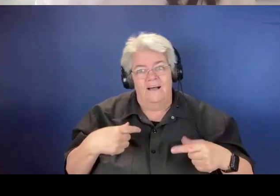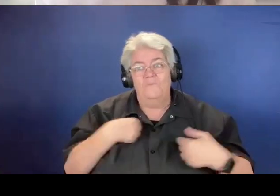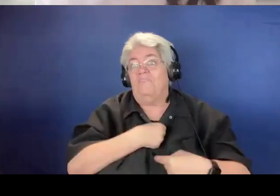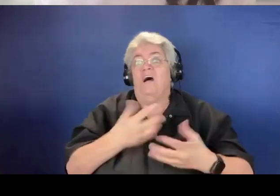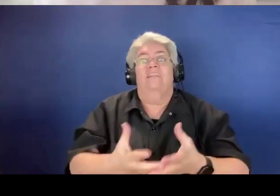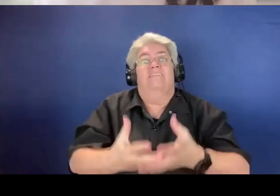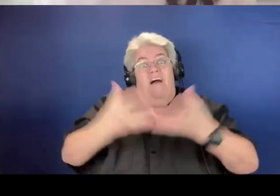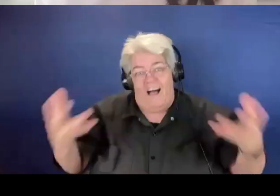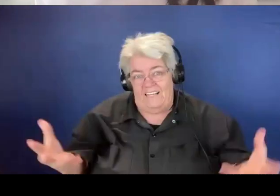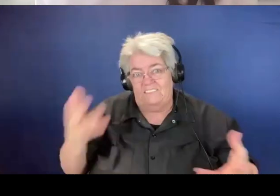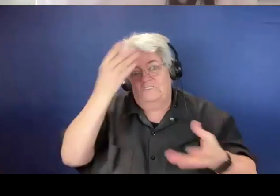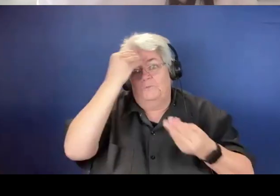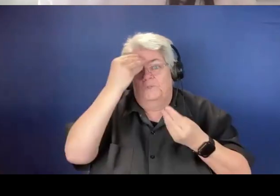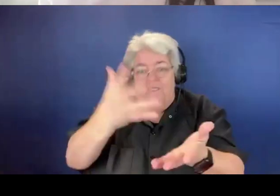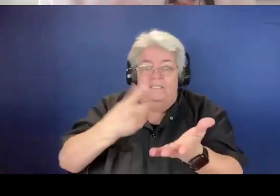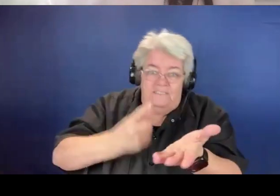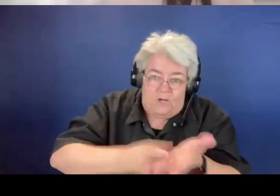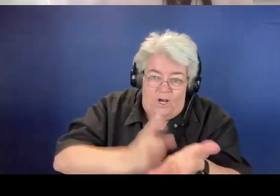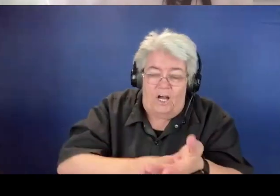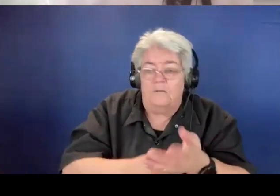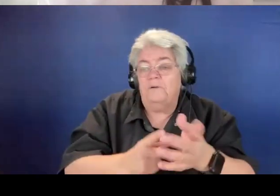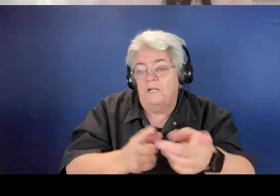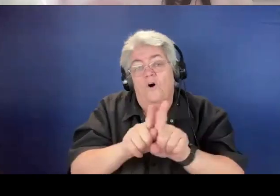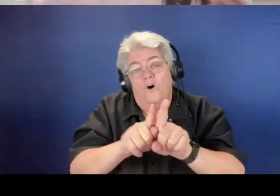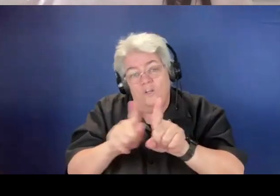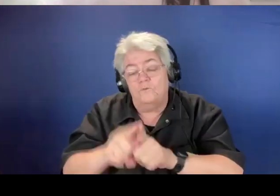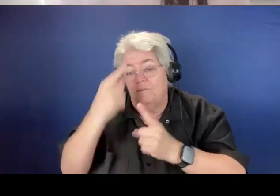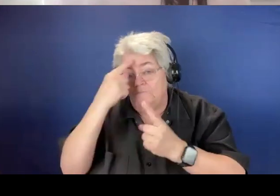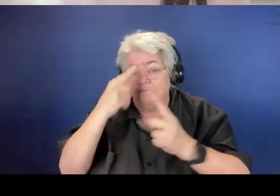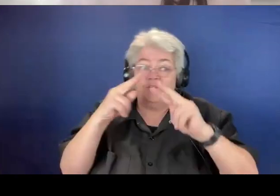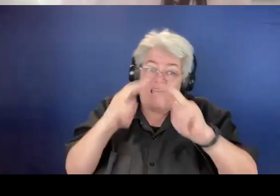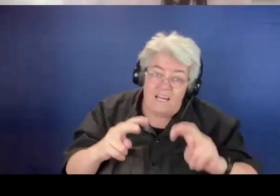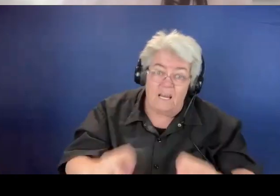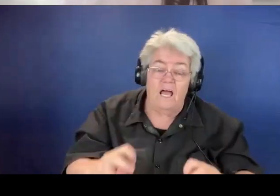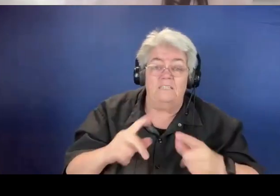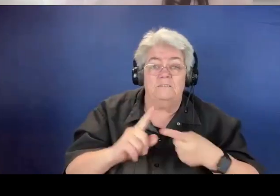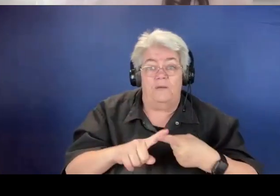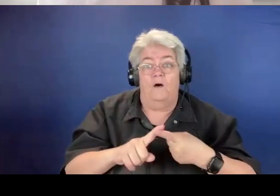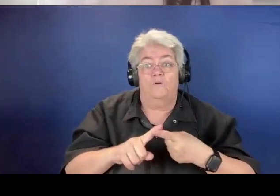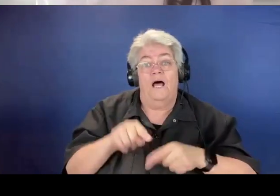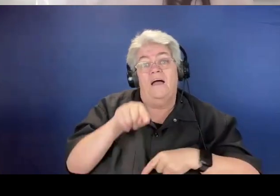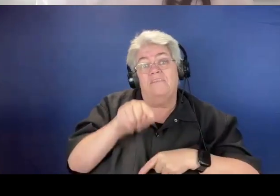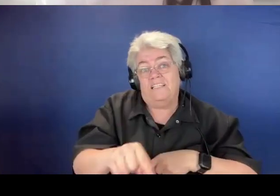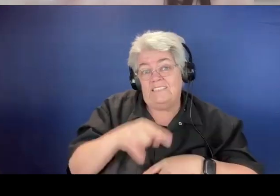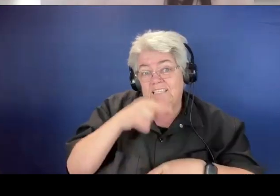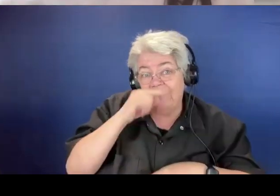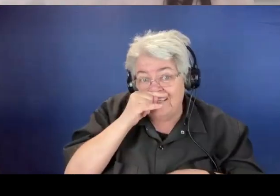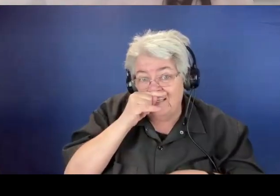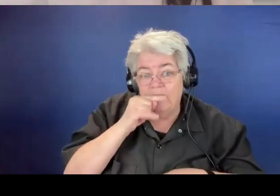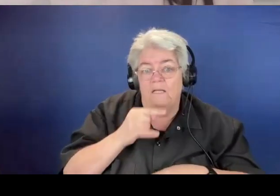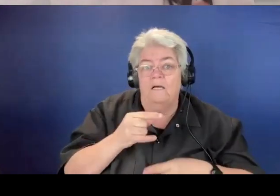want to analyze and understand with reference to the different environments in which that child learns and uses language.